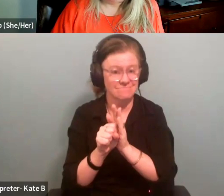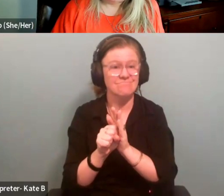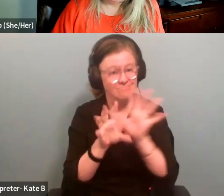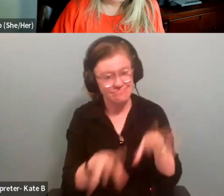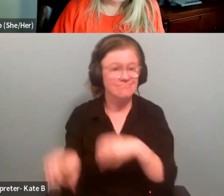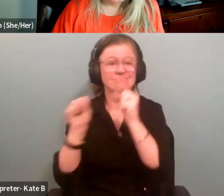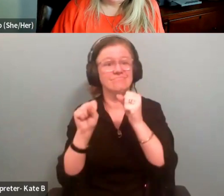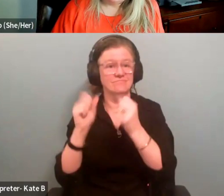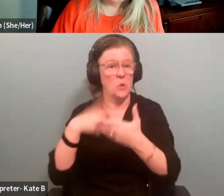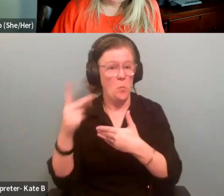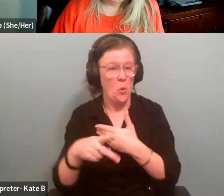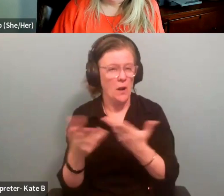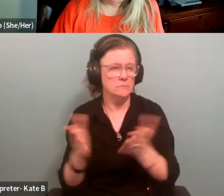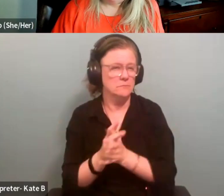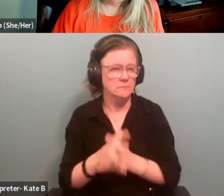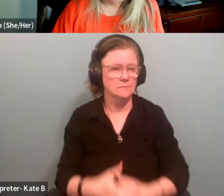principles? What are some resources to leave folks with?